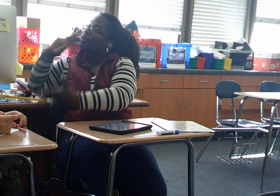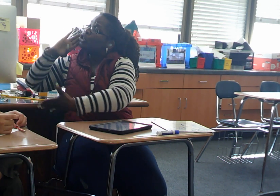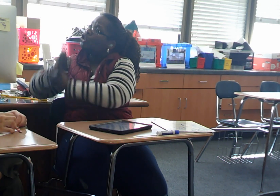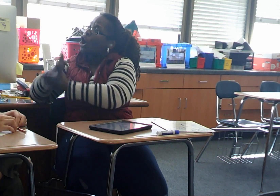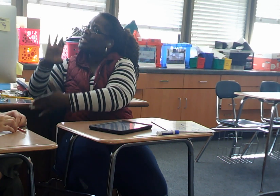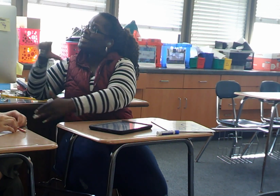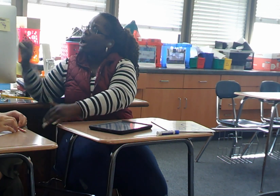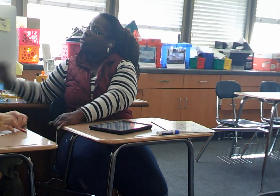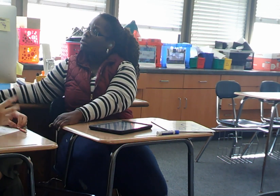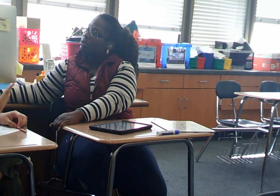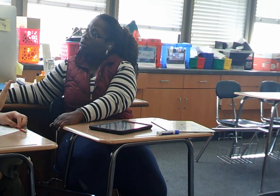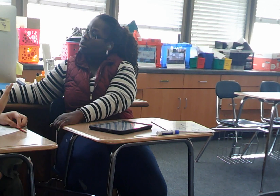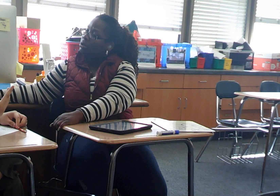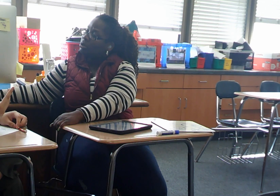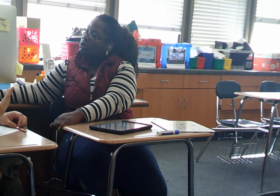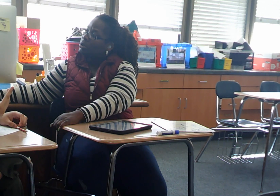How many daughter cells?